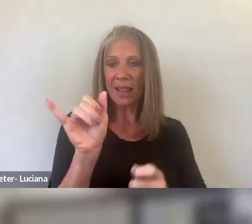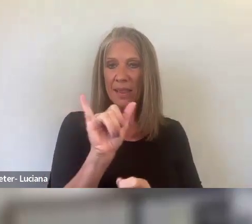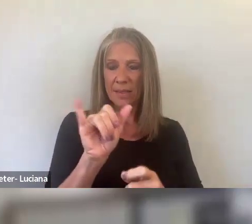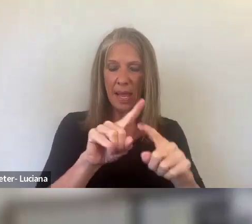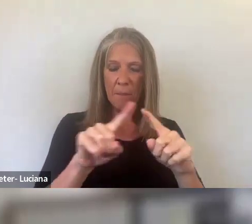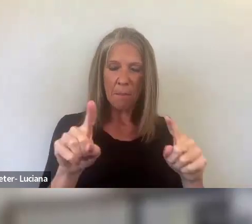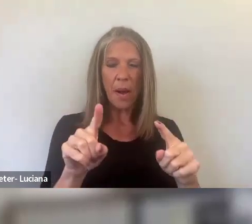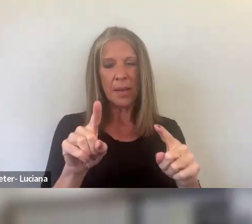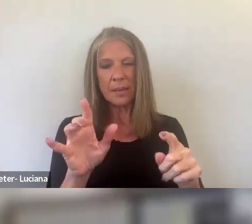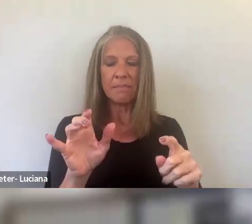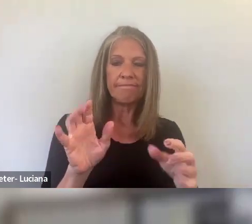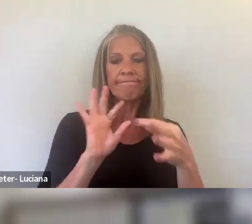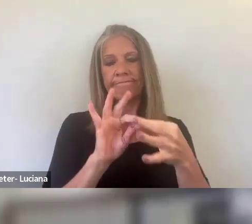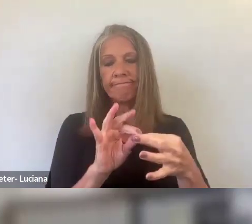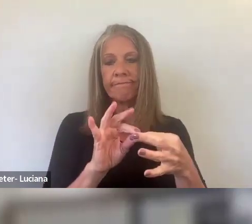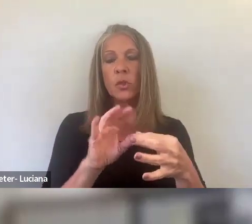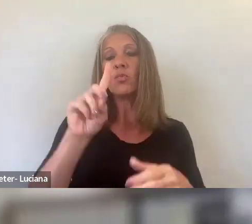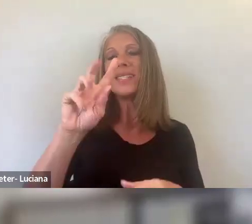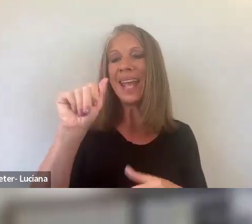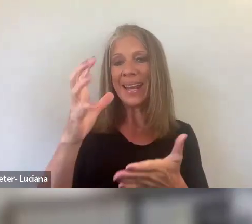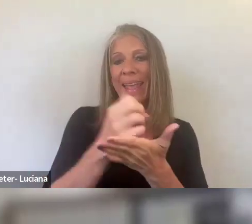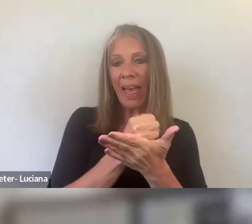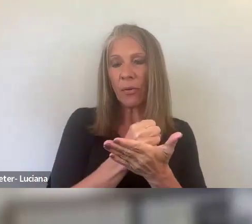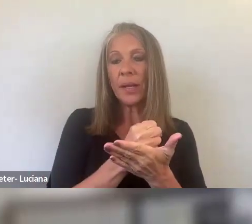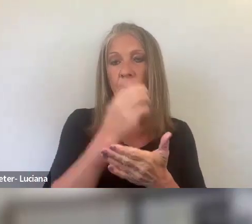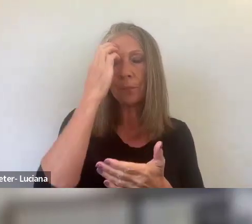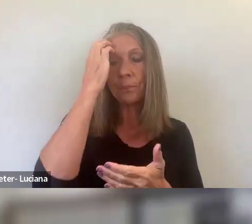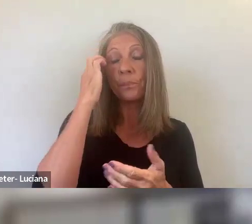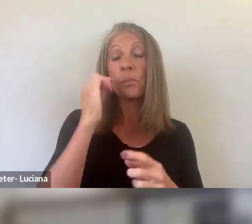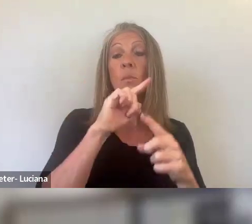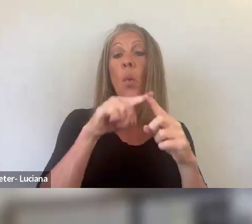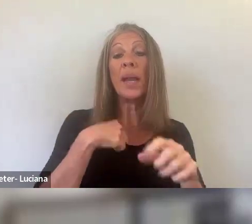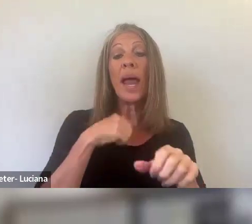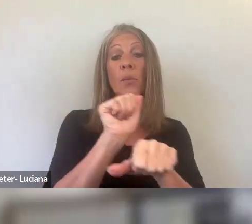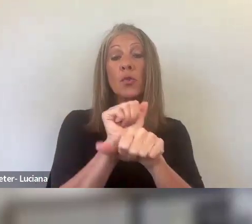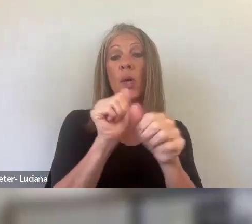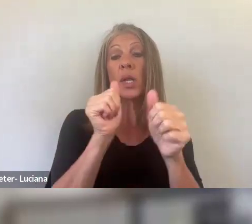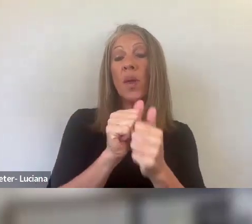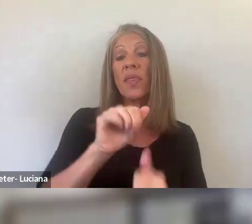ballpark in terms of data-gathering. When I was working with the ILCs and the SILC,